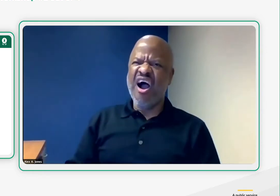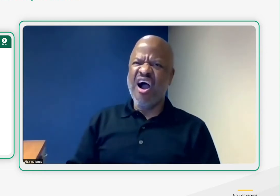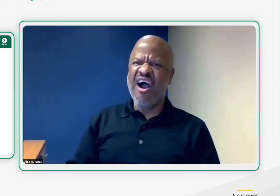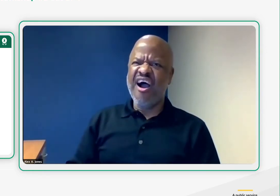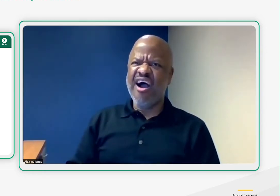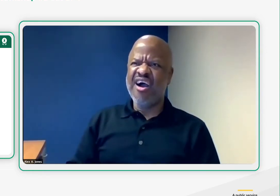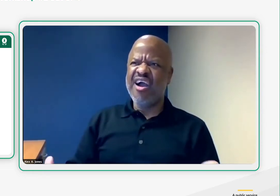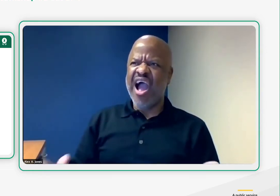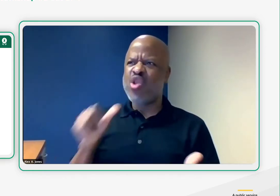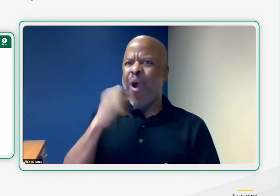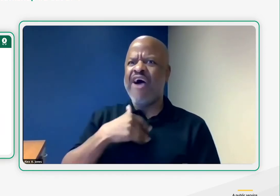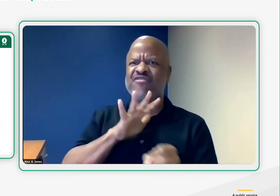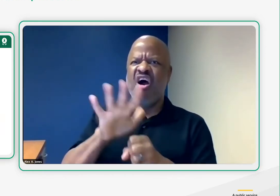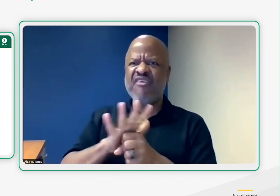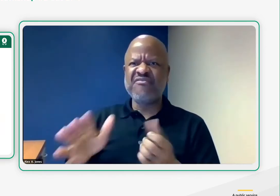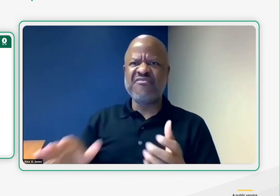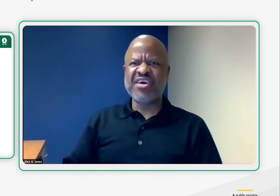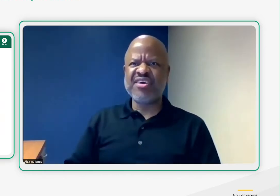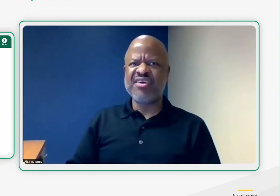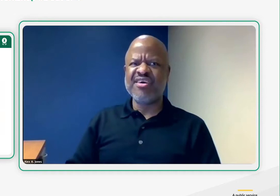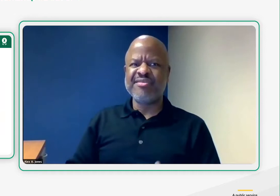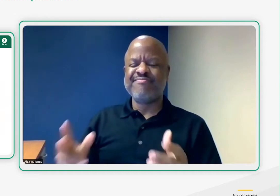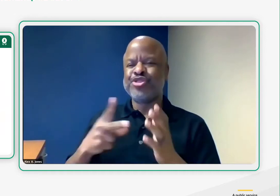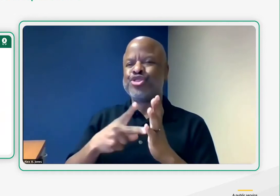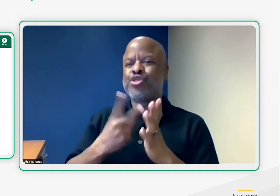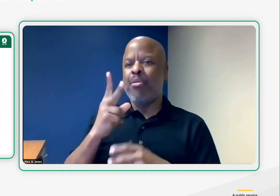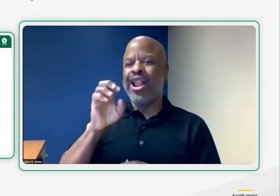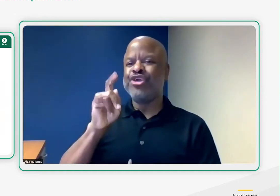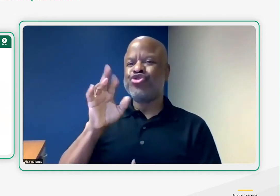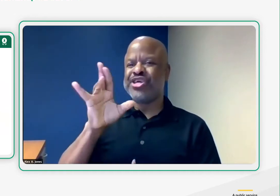And then we have to pay it, and you realize, “Oh, I don't have enough money.” So that's called double-entry.